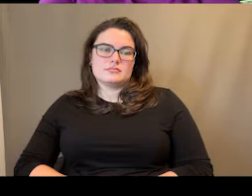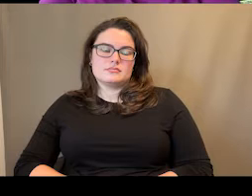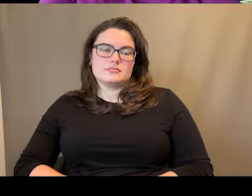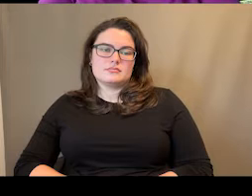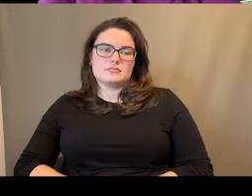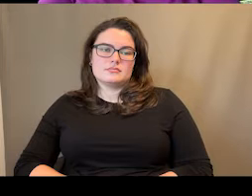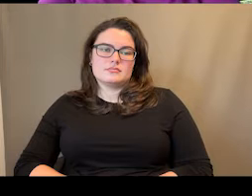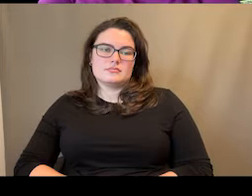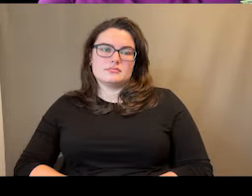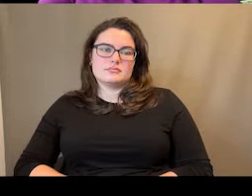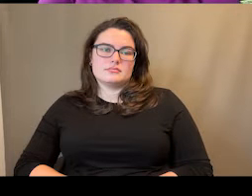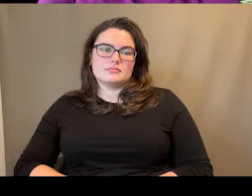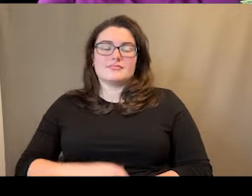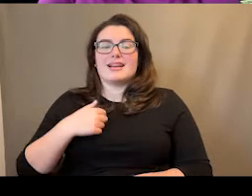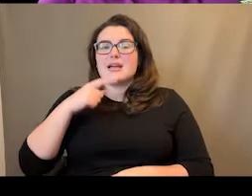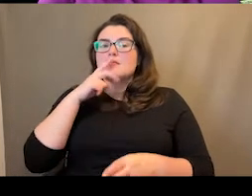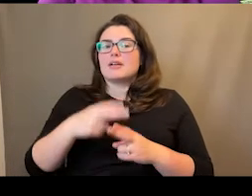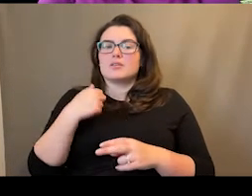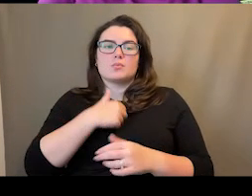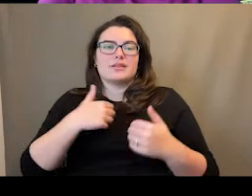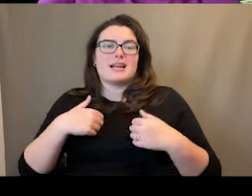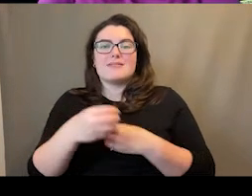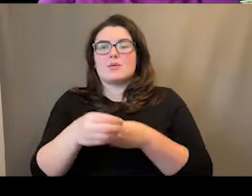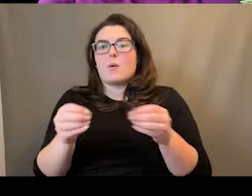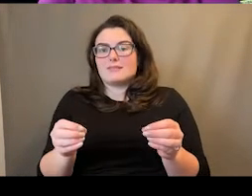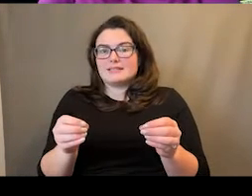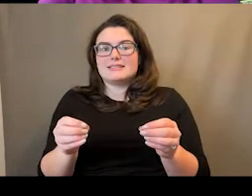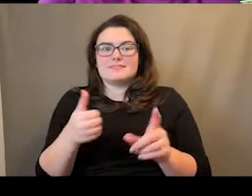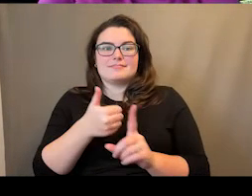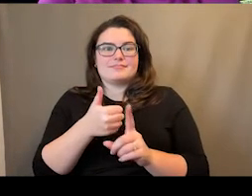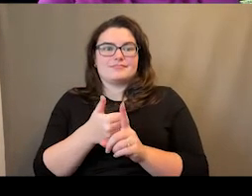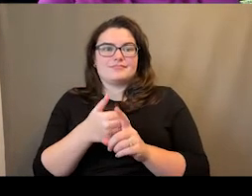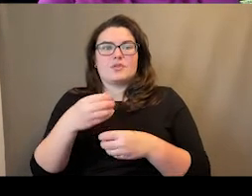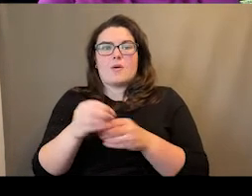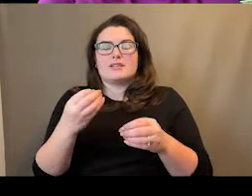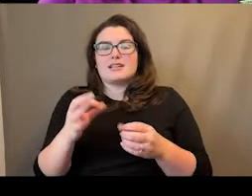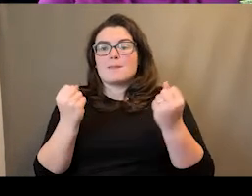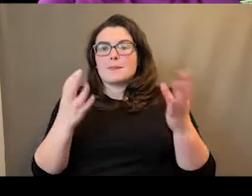I mentioned that we have an office, it's the Office of Multidisciplinary Activities.